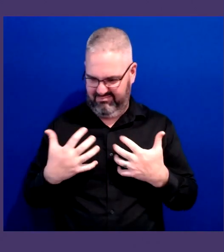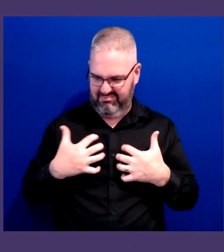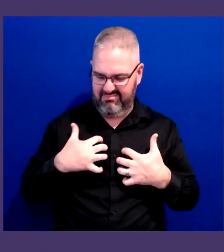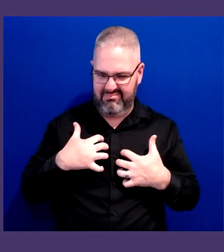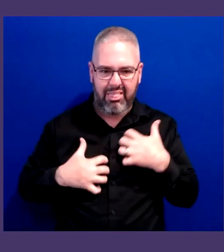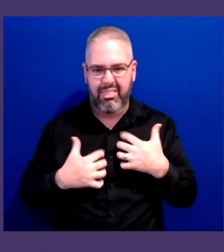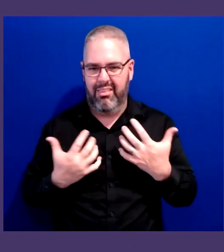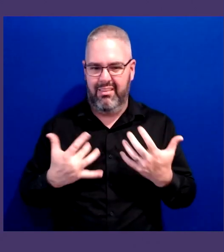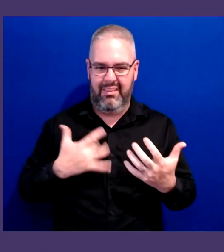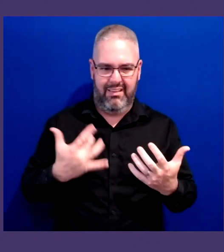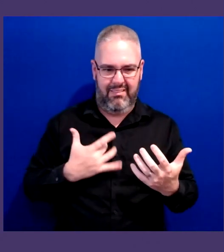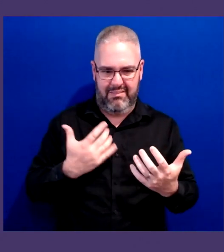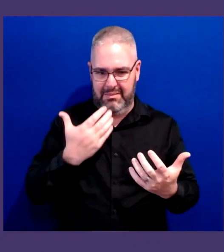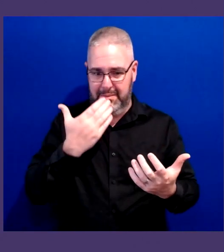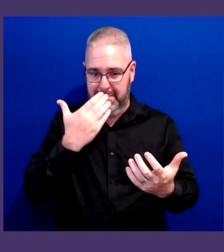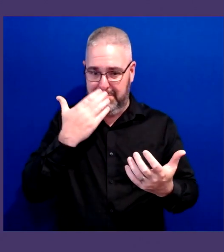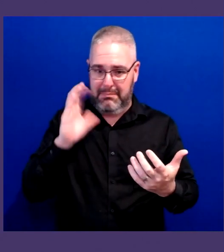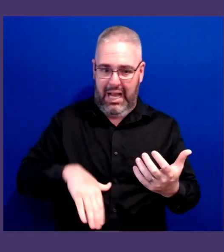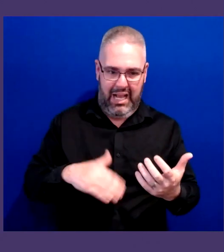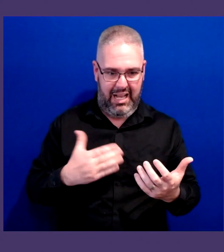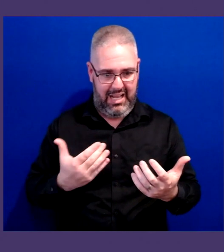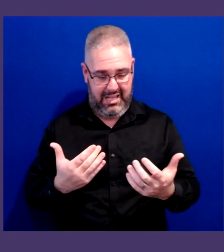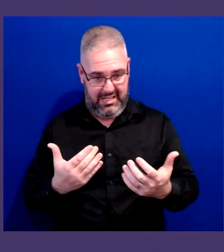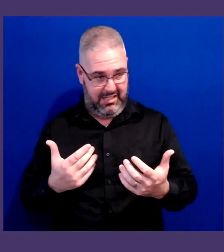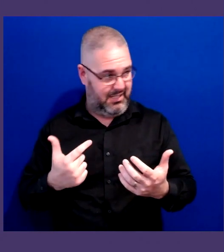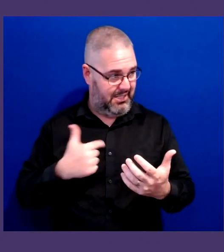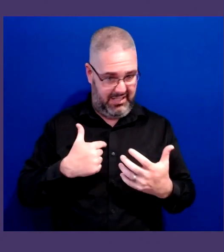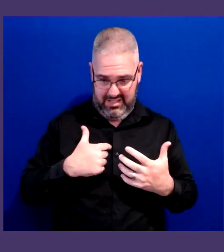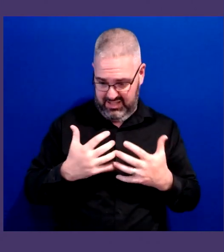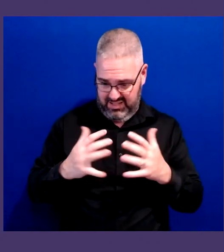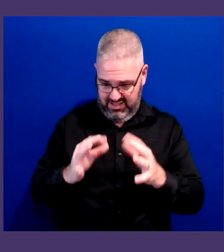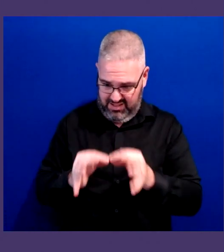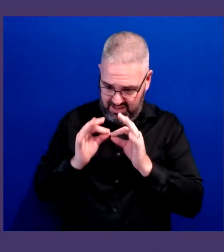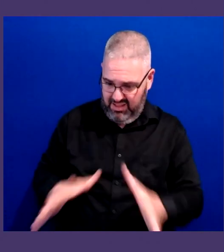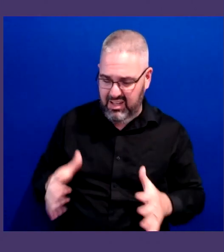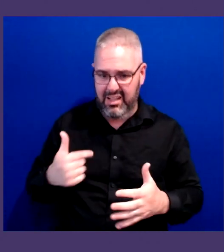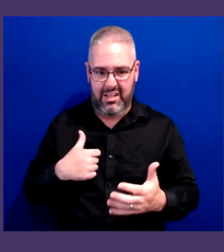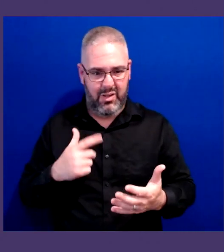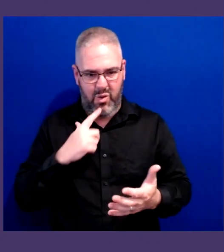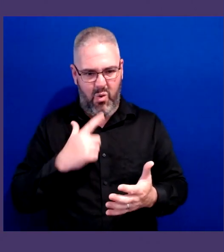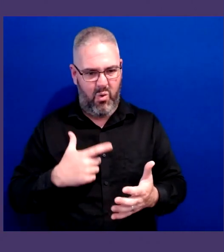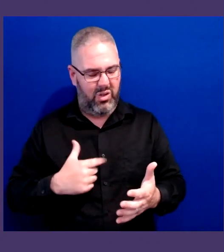broken." Or, "Damn, that feels bad, and